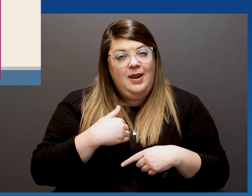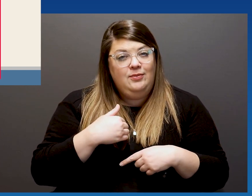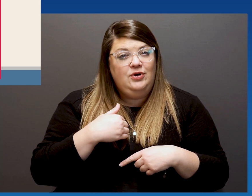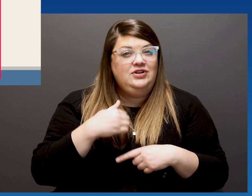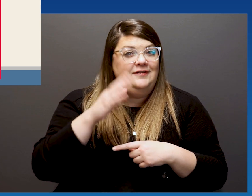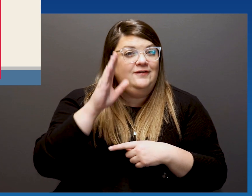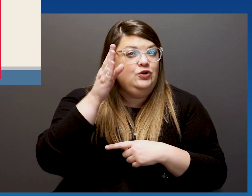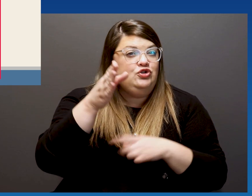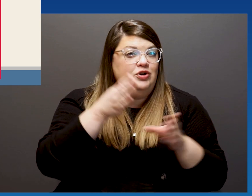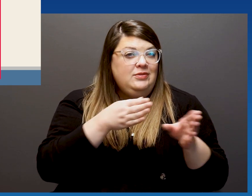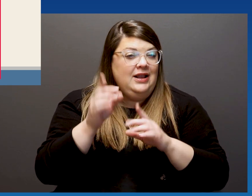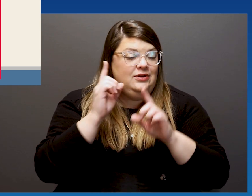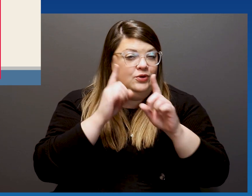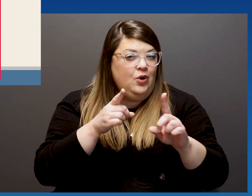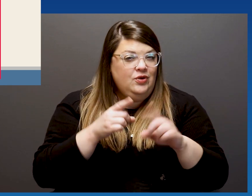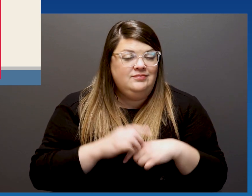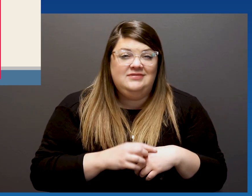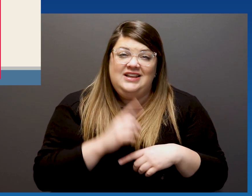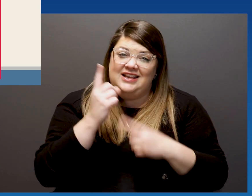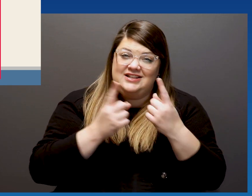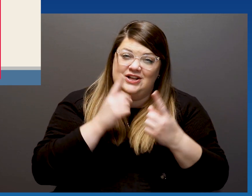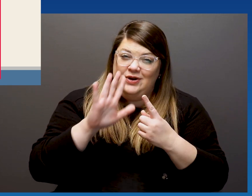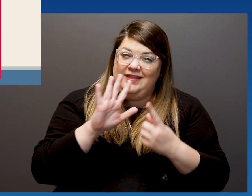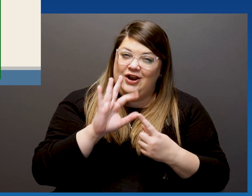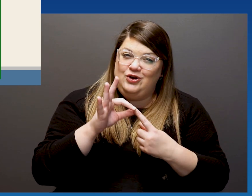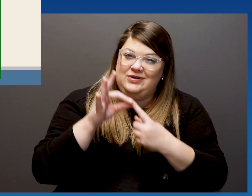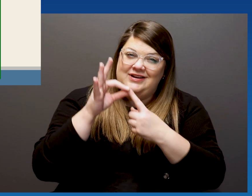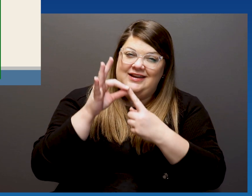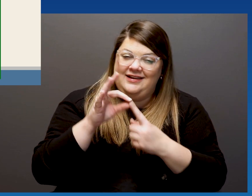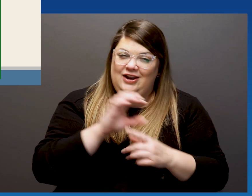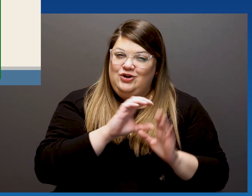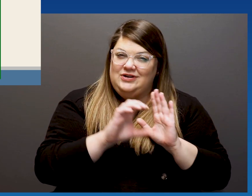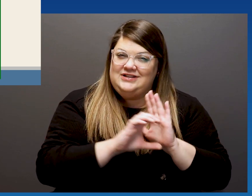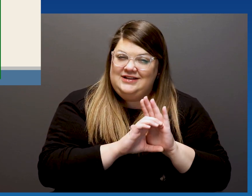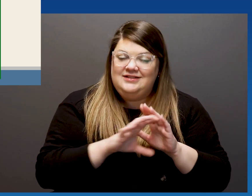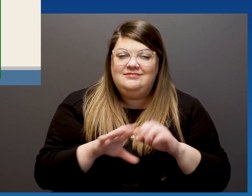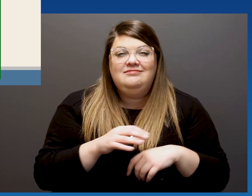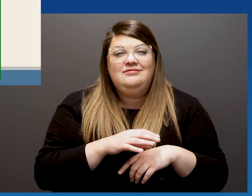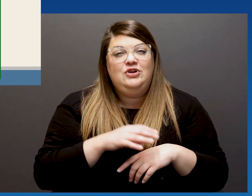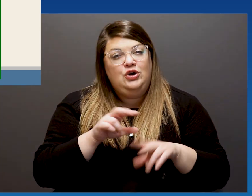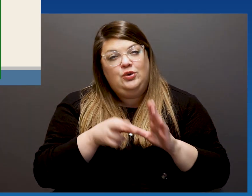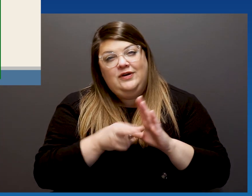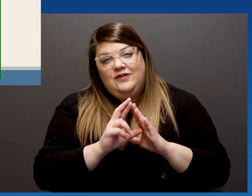considering the member's unique characteristics, reviewing assessments and evaluations,